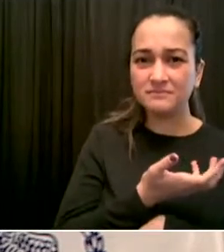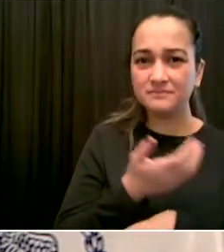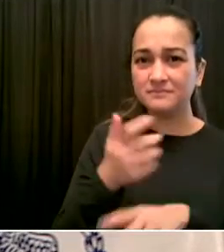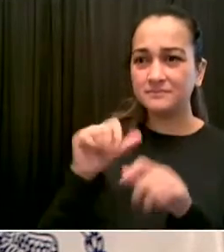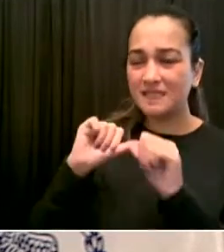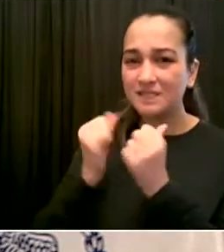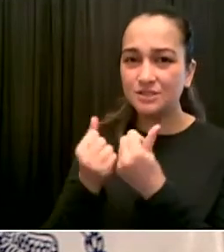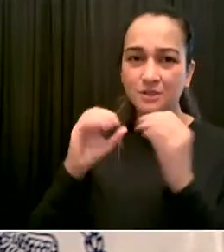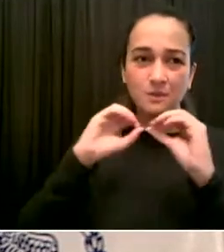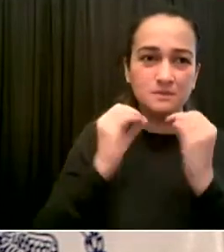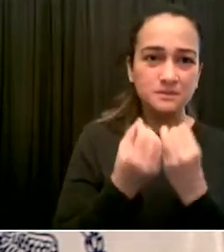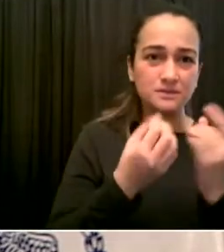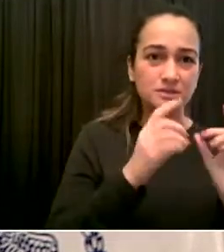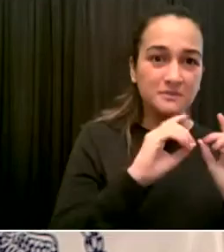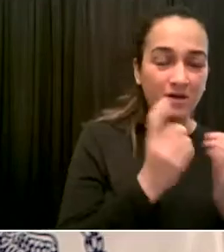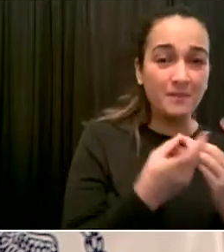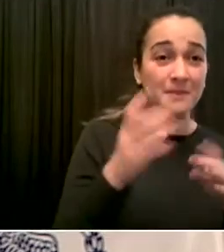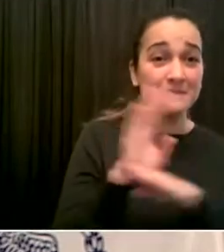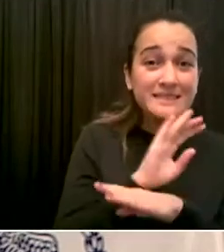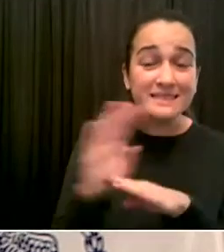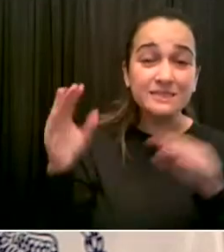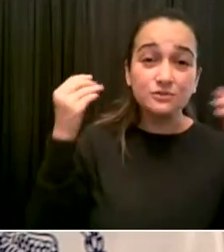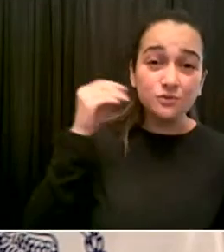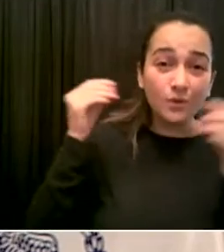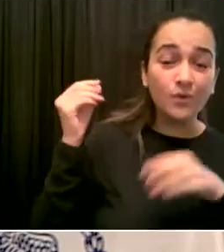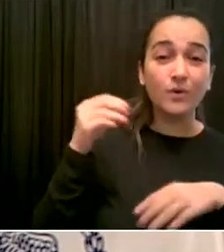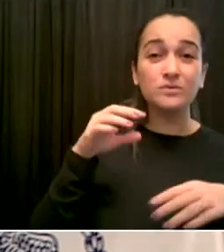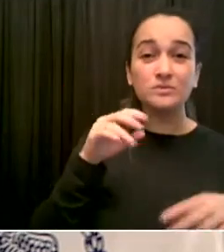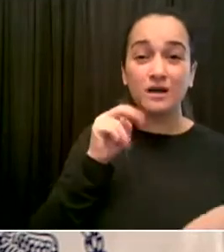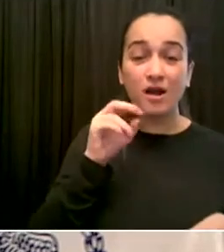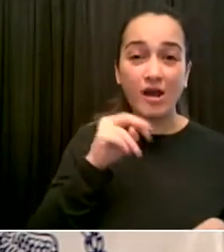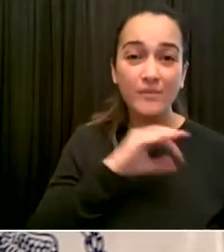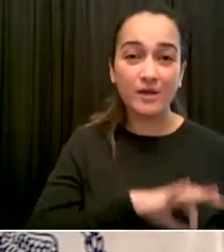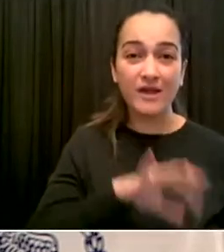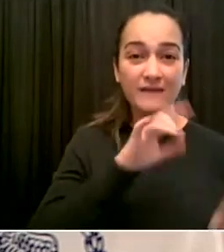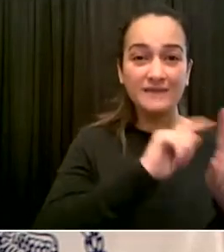BUSINESSES, IT'S ABOUT NONPROFIT, EVERYONE WORKING